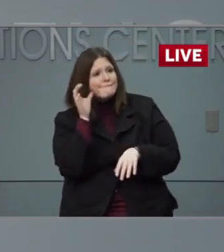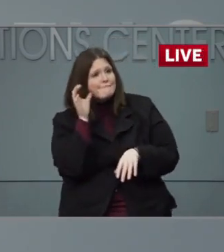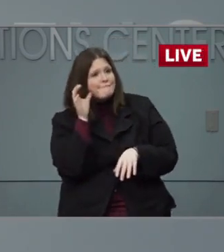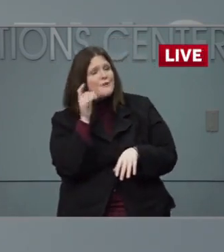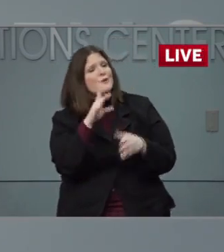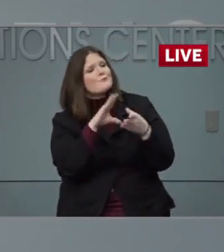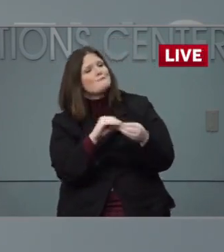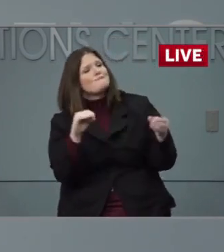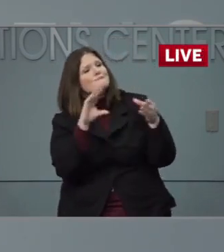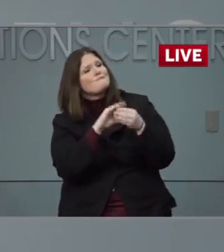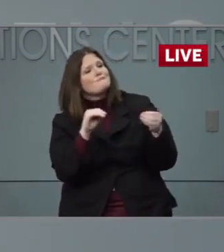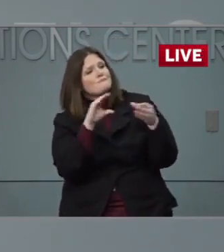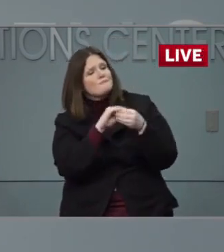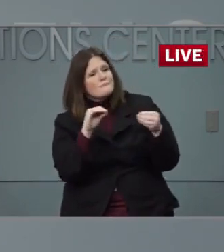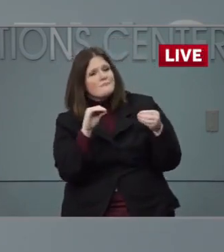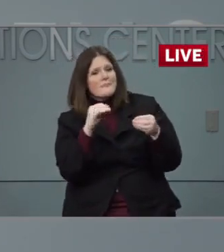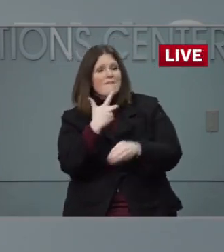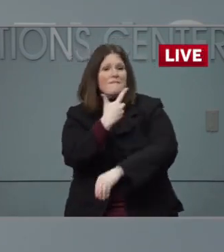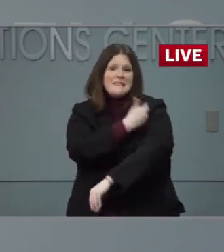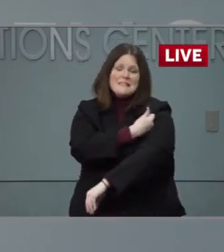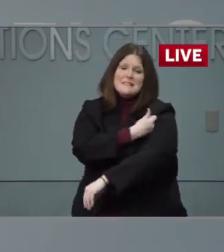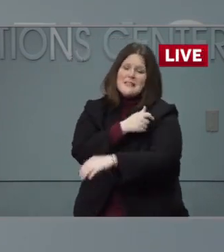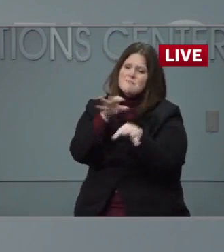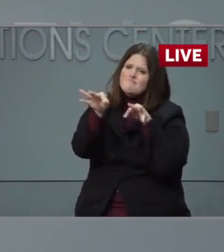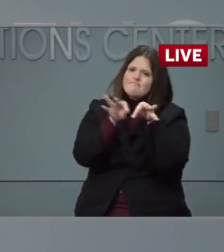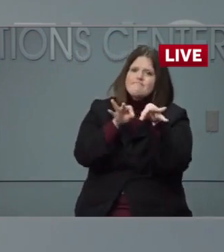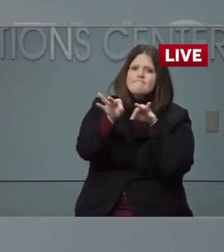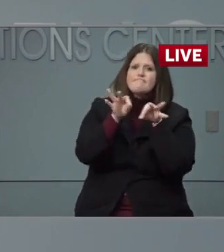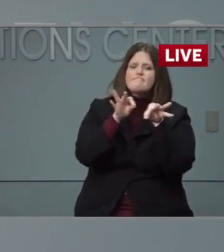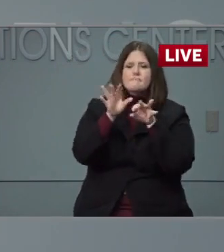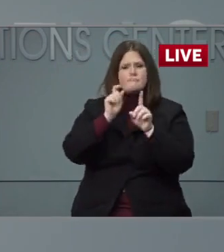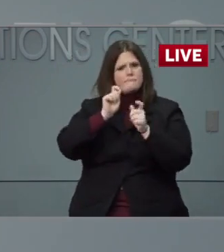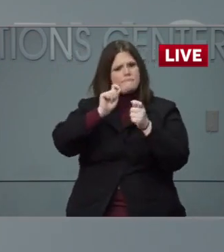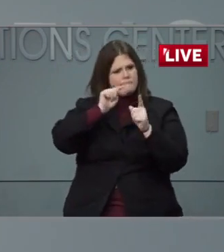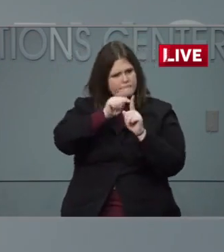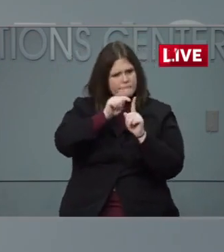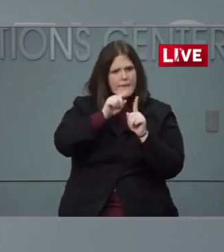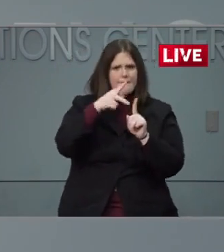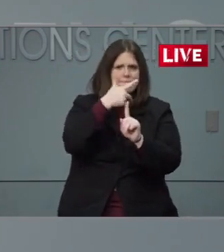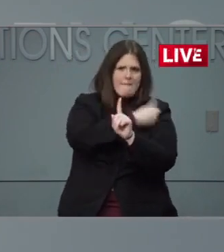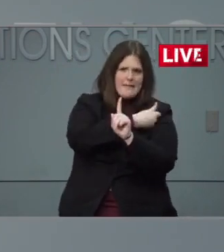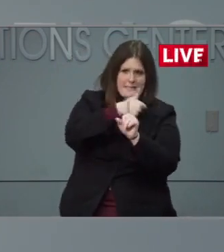AND IT'S IMPORTANT TO HEAR THEIR CONCERNS AND THEN SHARE ACCURATE INFORMATION ABOUT THIS VACCINE.